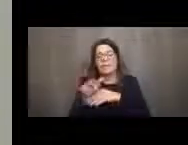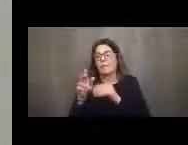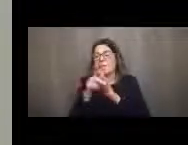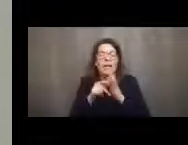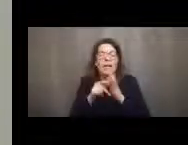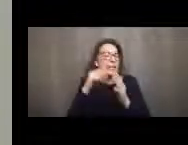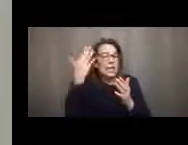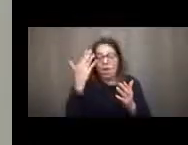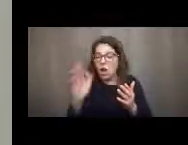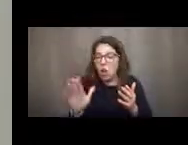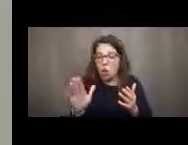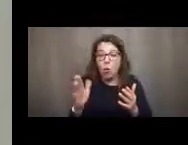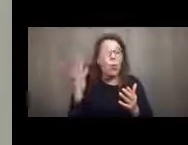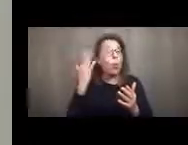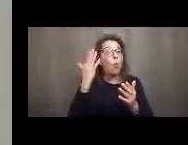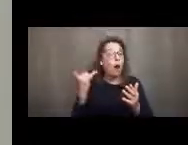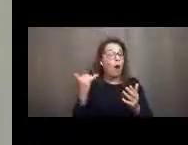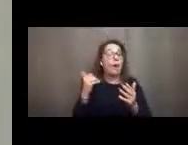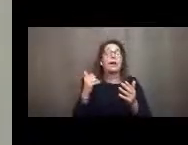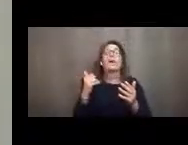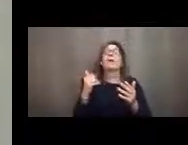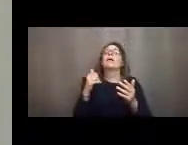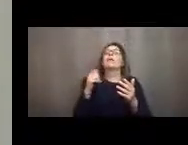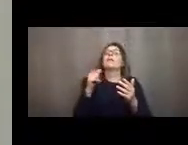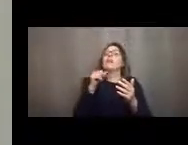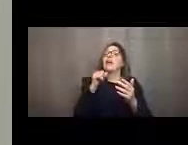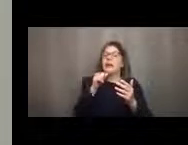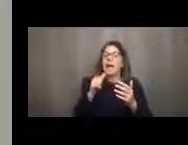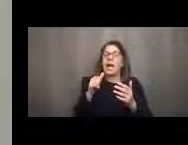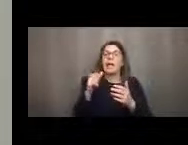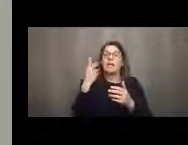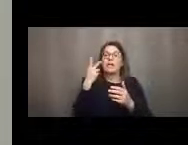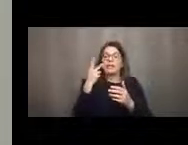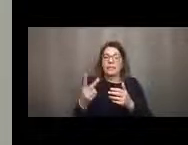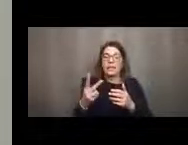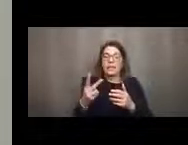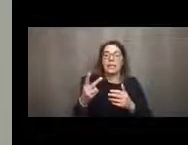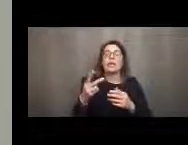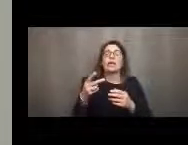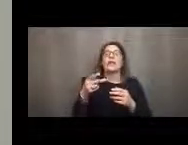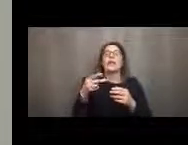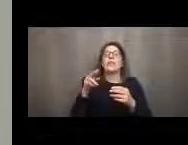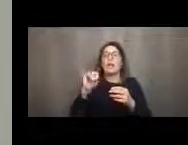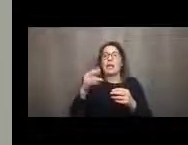And that is because they had not subscribed to the NIH Guide for Grants and Contracts.